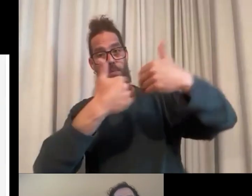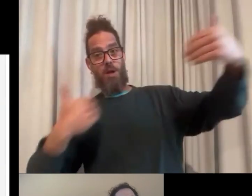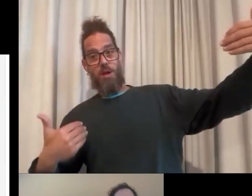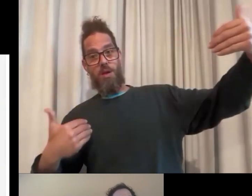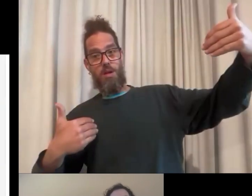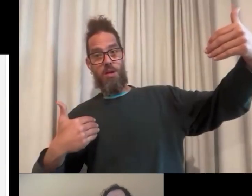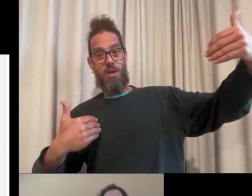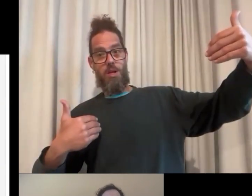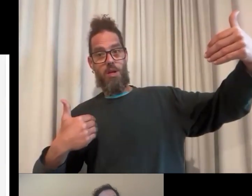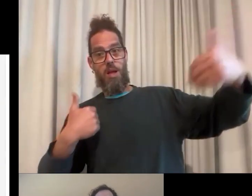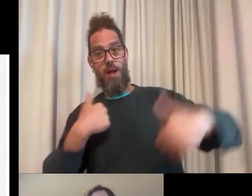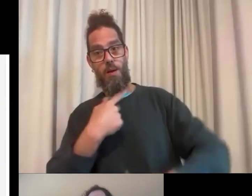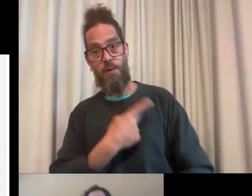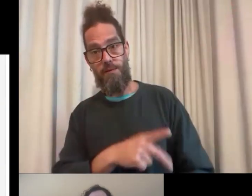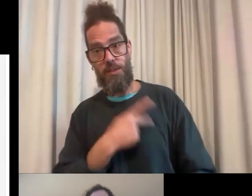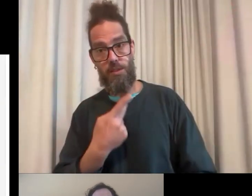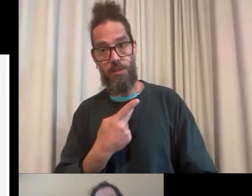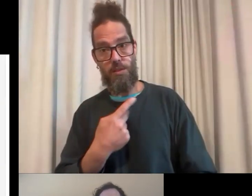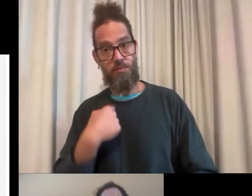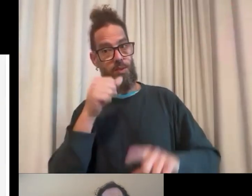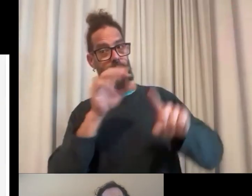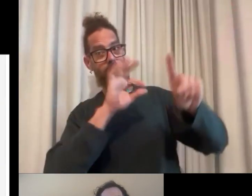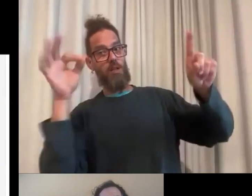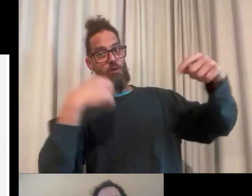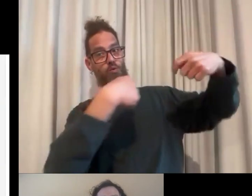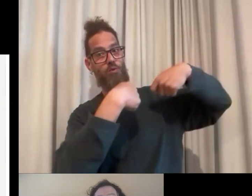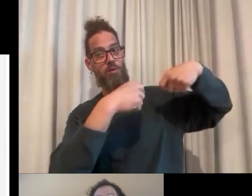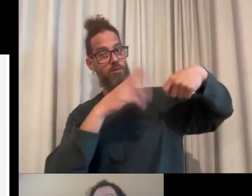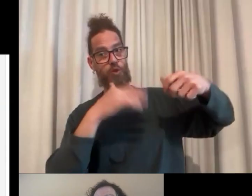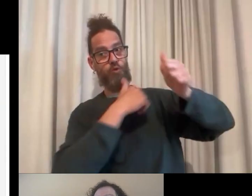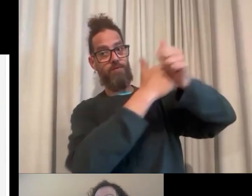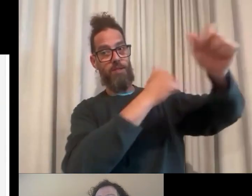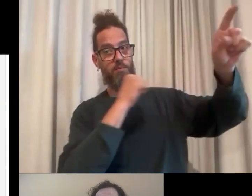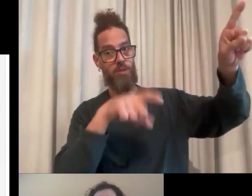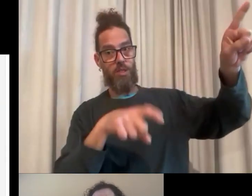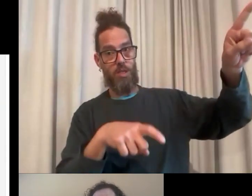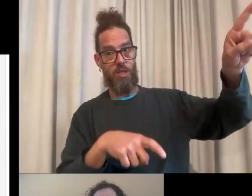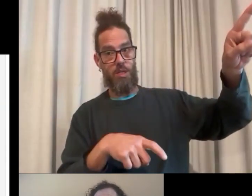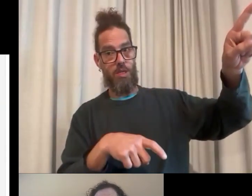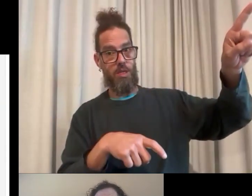And then if you're a business of any size but you're not federally regulated,